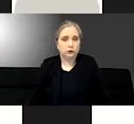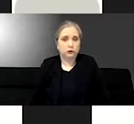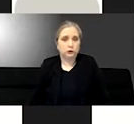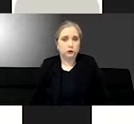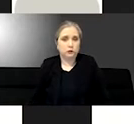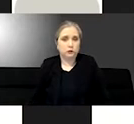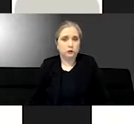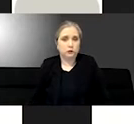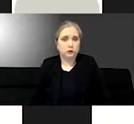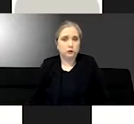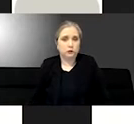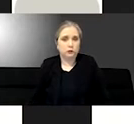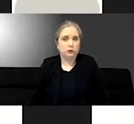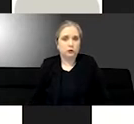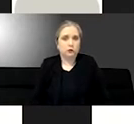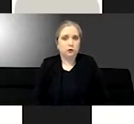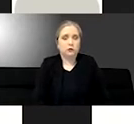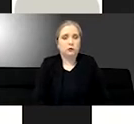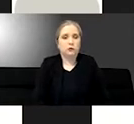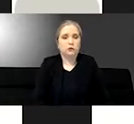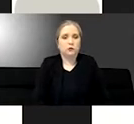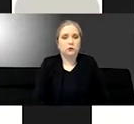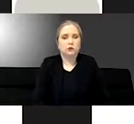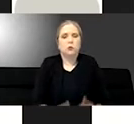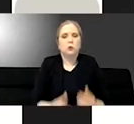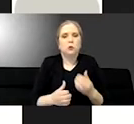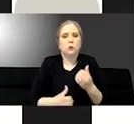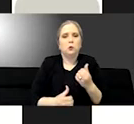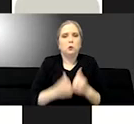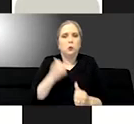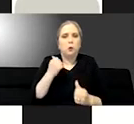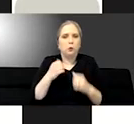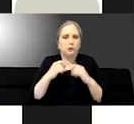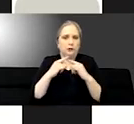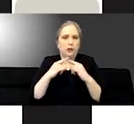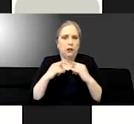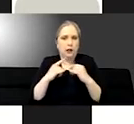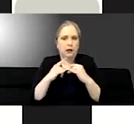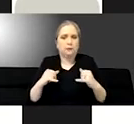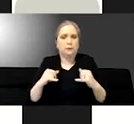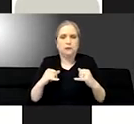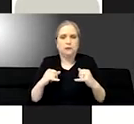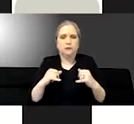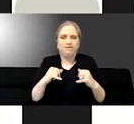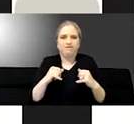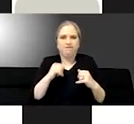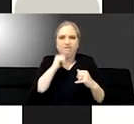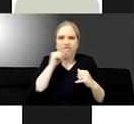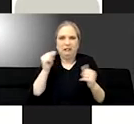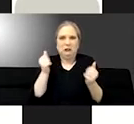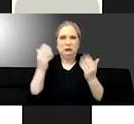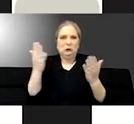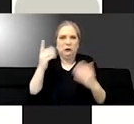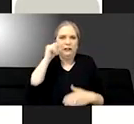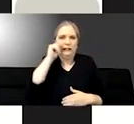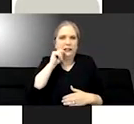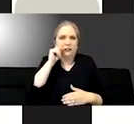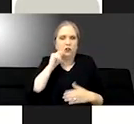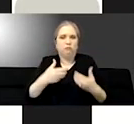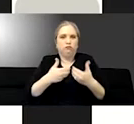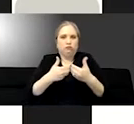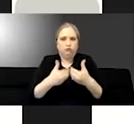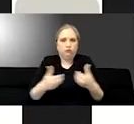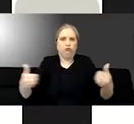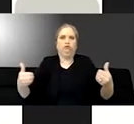You want me to repeat, Denise? Okay, so, step in.